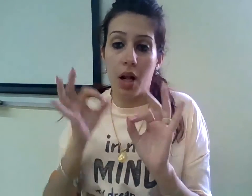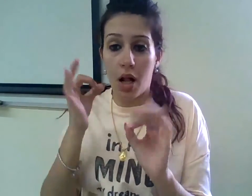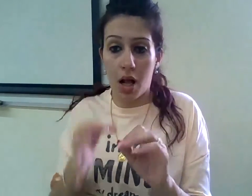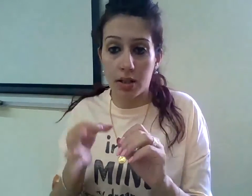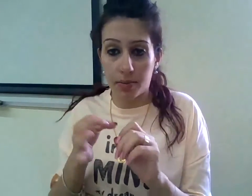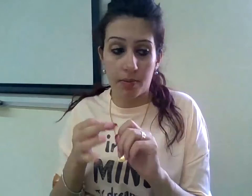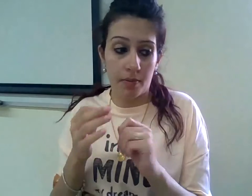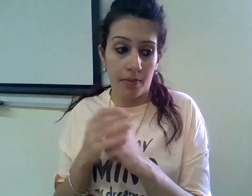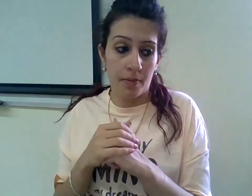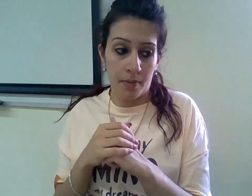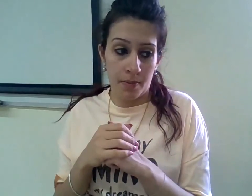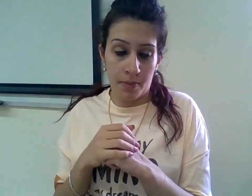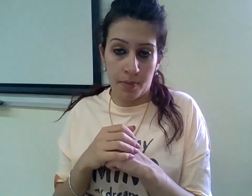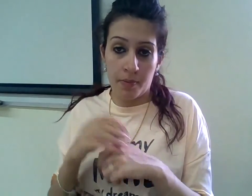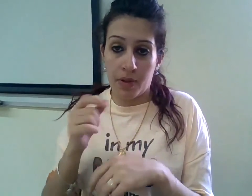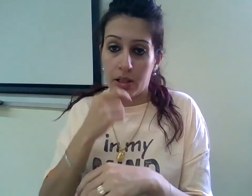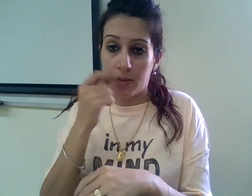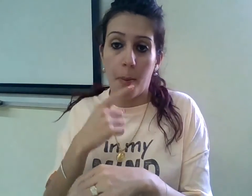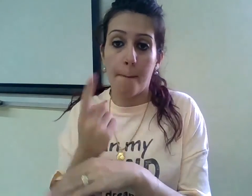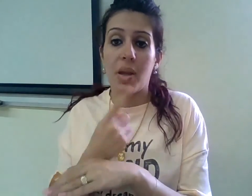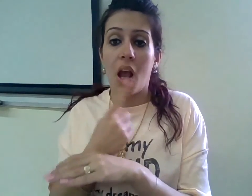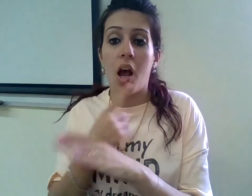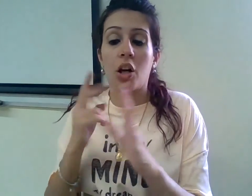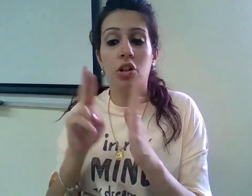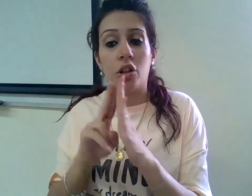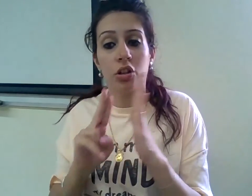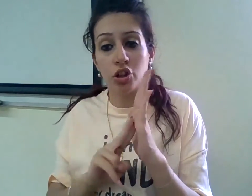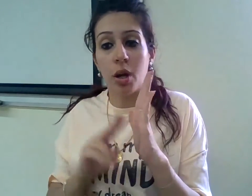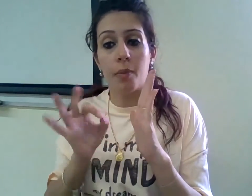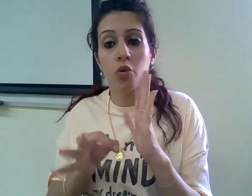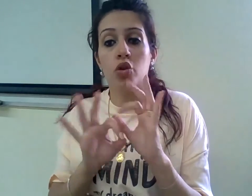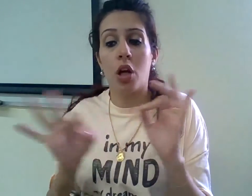How is it possible now under this difficult reality to evaluate the child